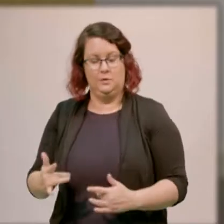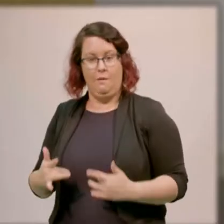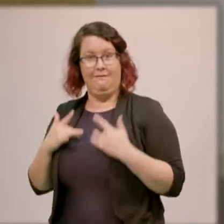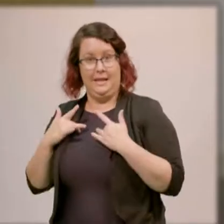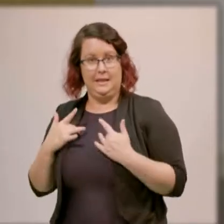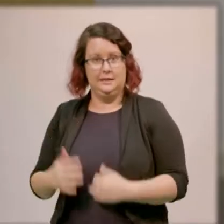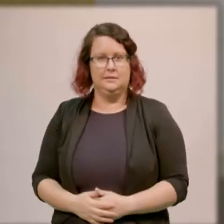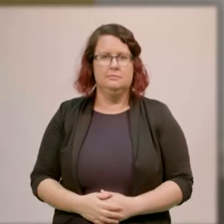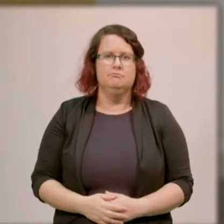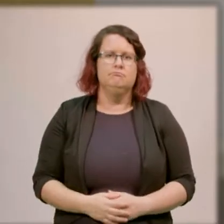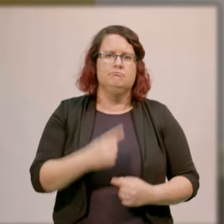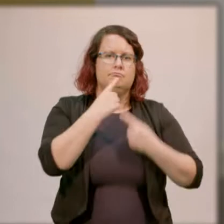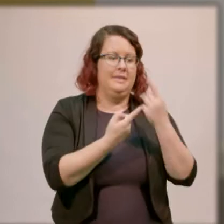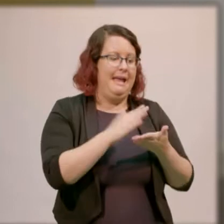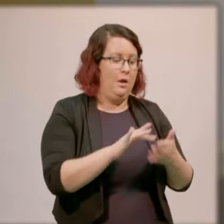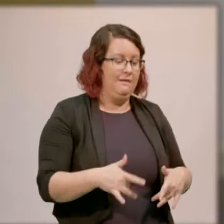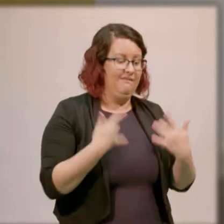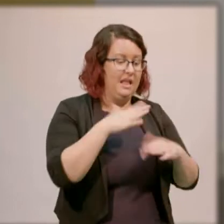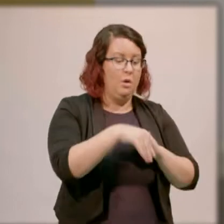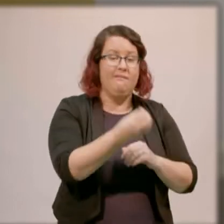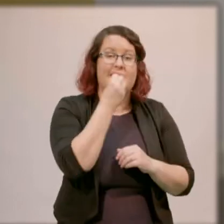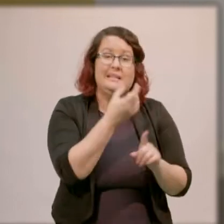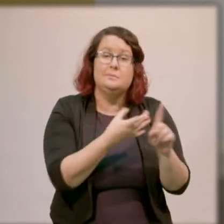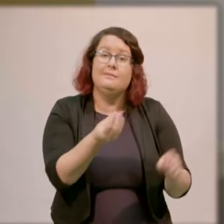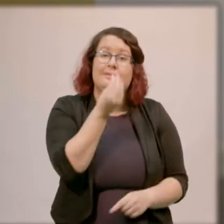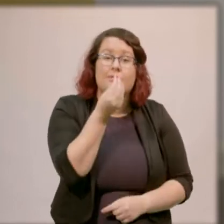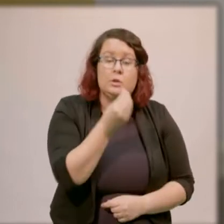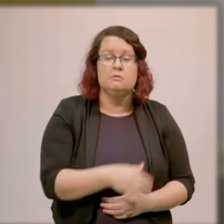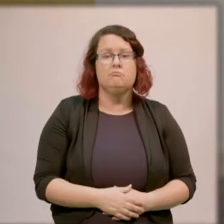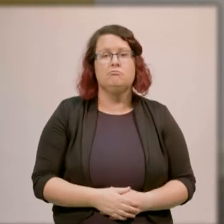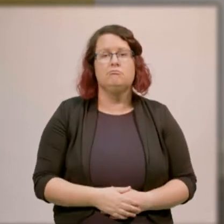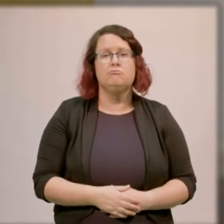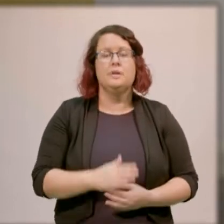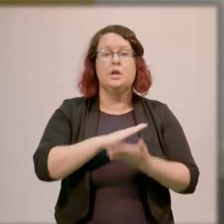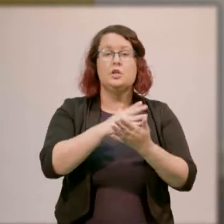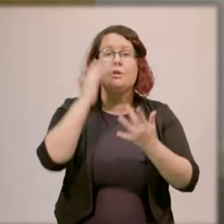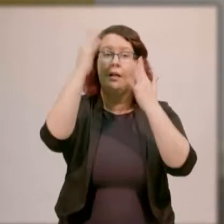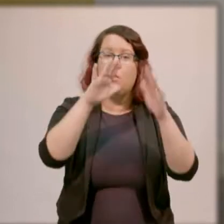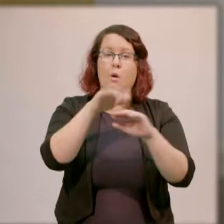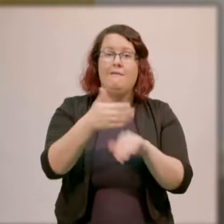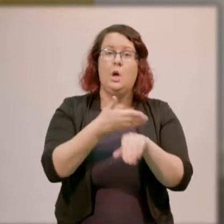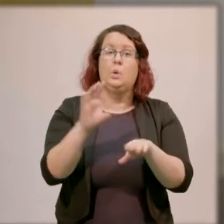from saying how you feel about eating particular foods, to sharing thoughts about a new computer game,